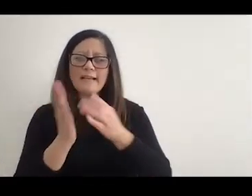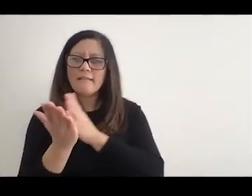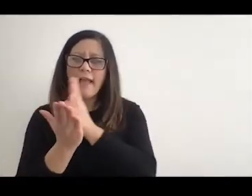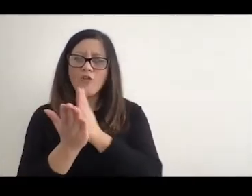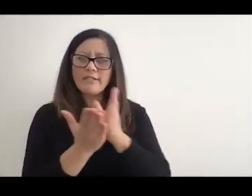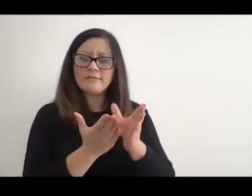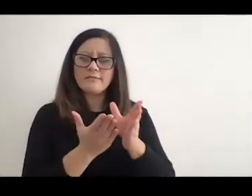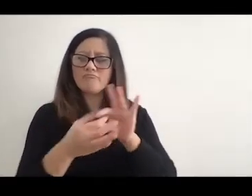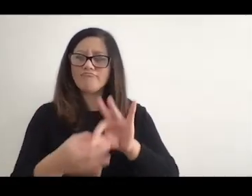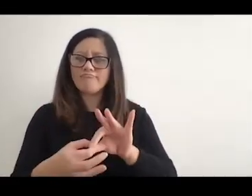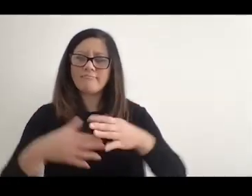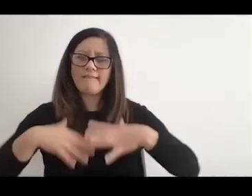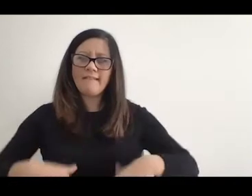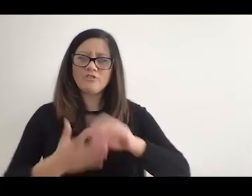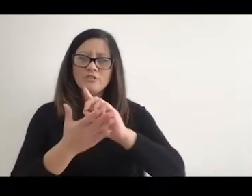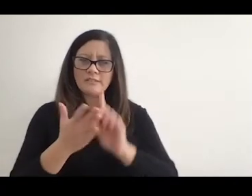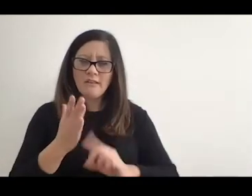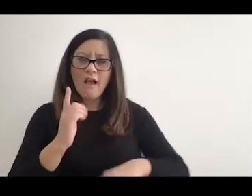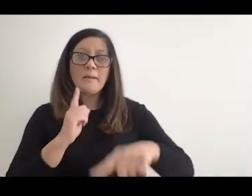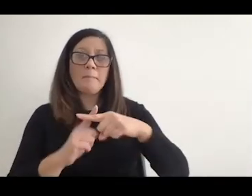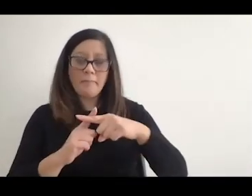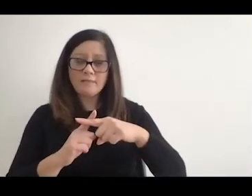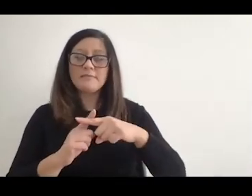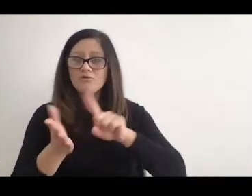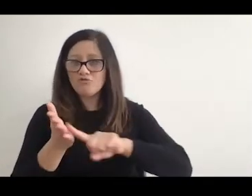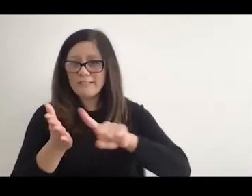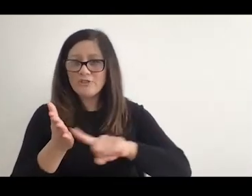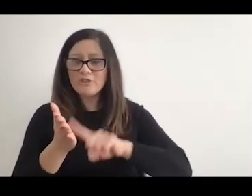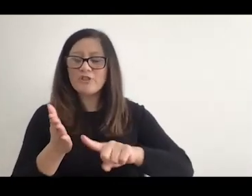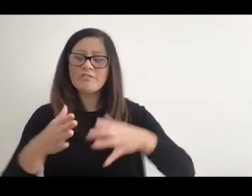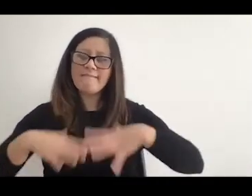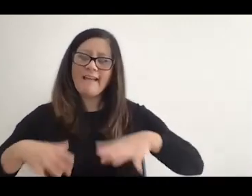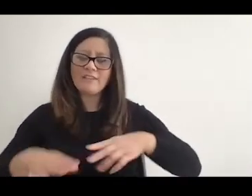design and I do research in fashion history. I am a heavyset middle aged